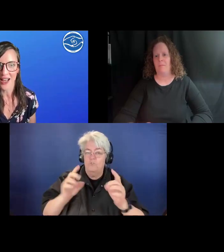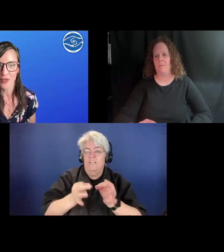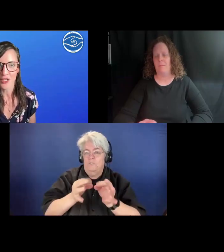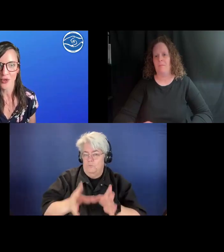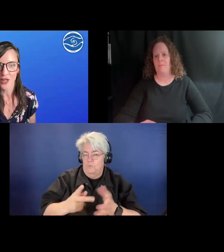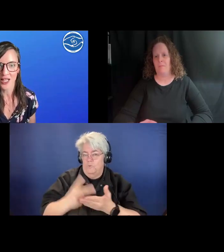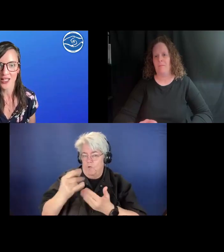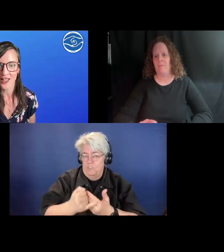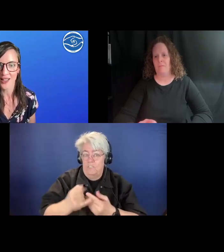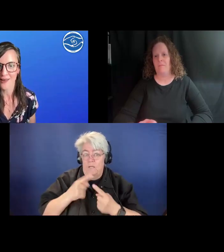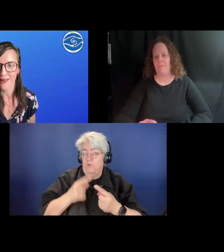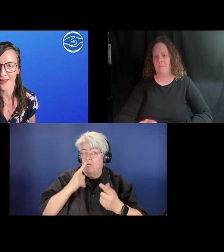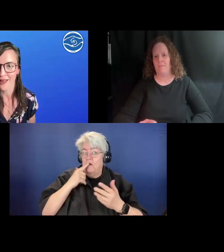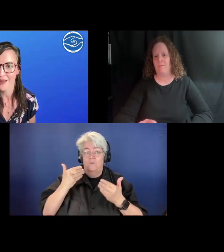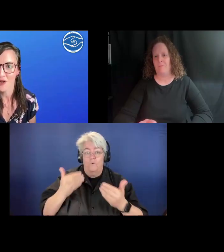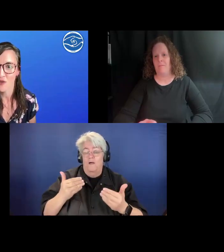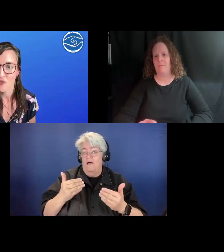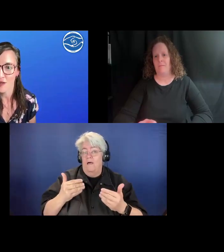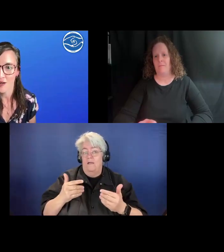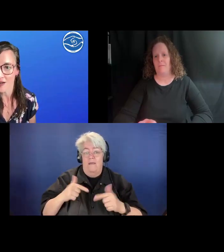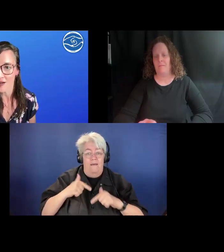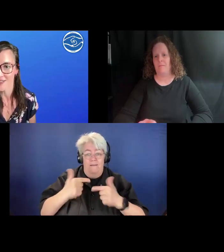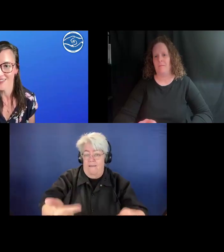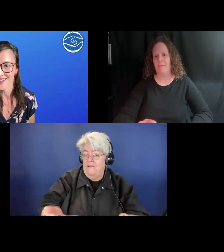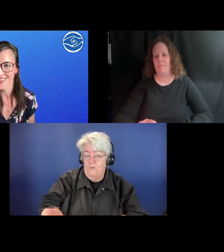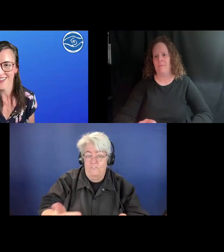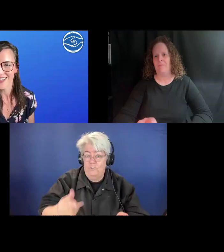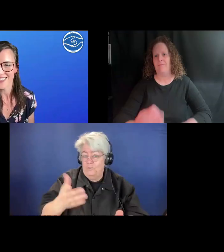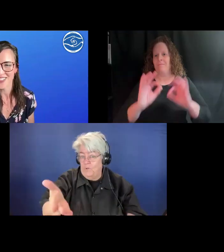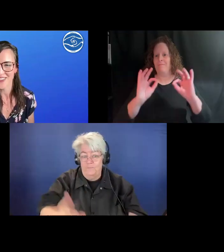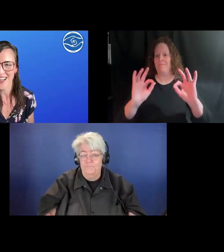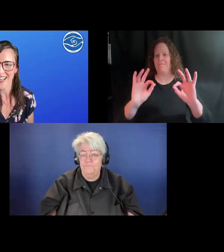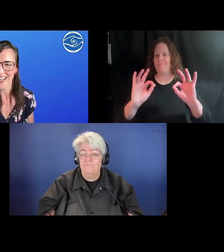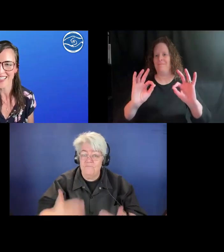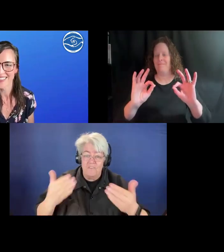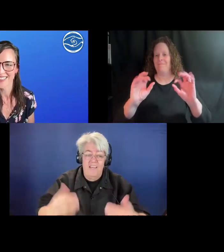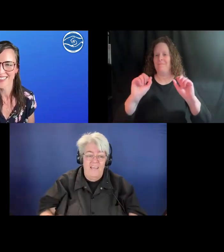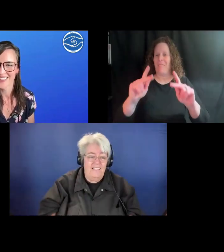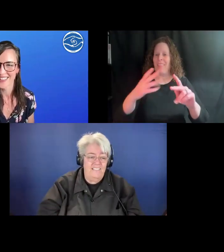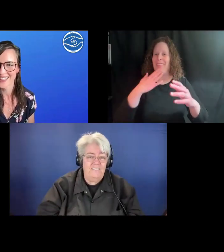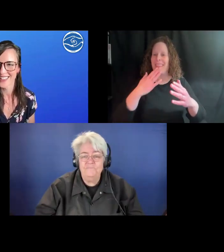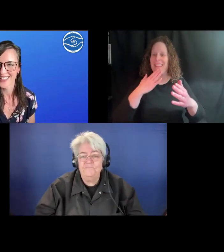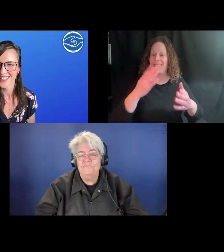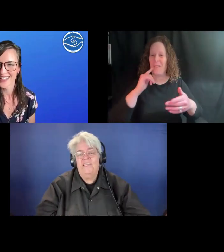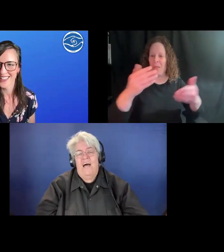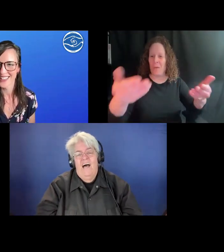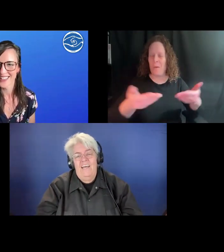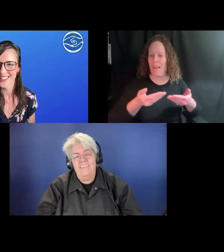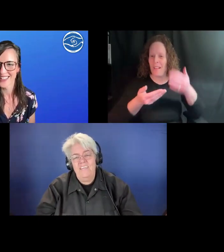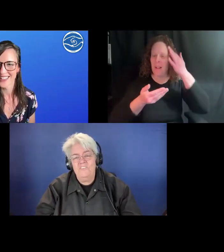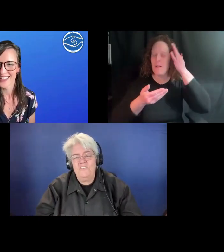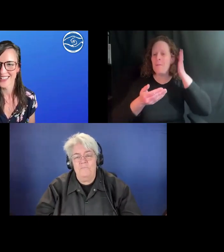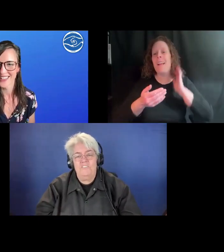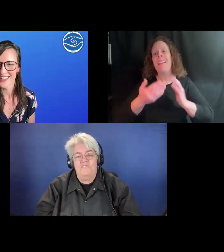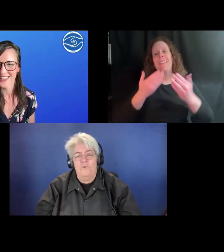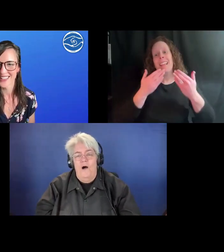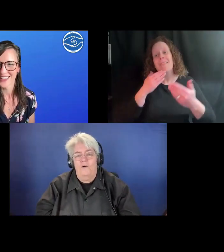and I'm gonna go ahead and hand it over to her. Go ahead Jennifer. Hi. Hi. Thank you so much for the